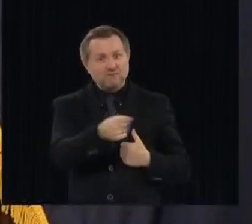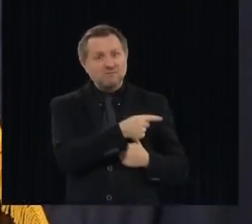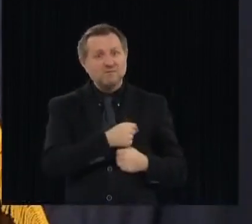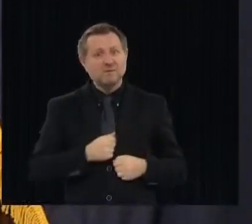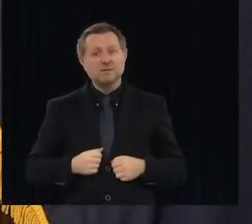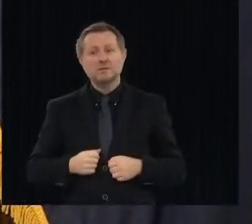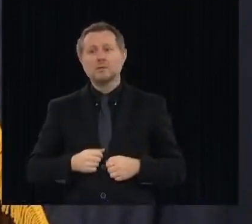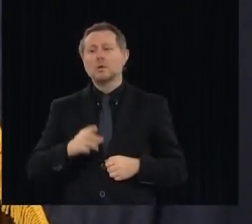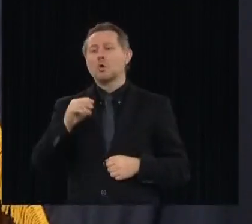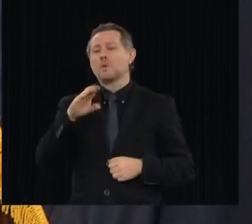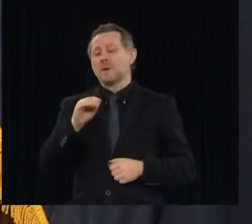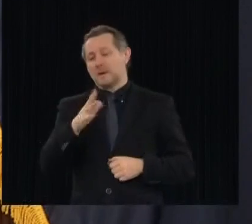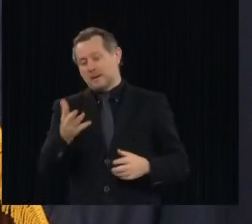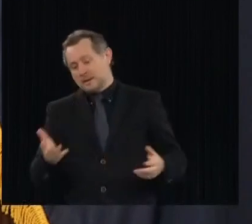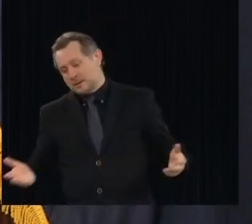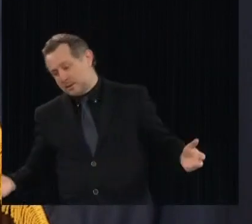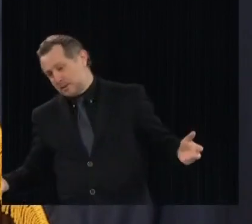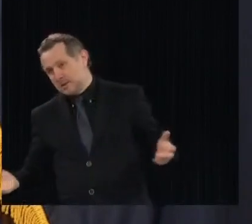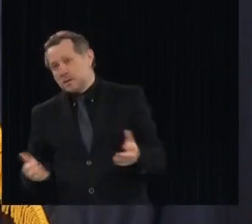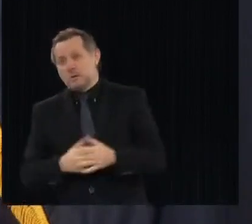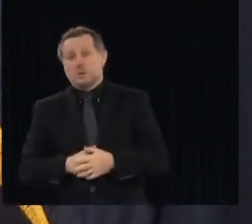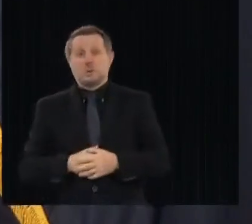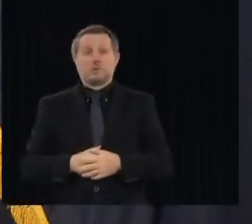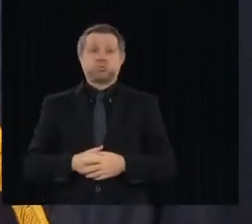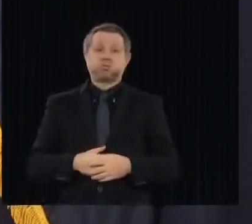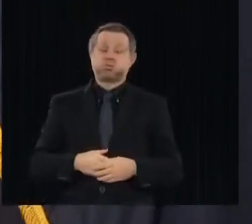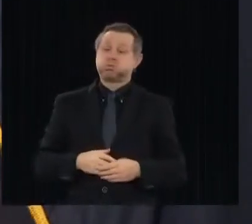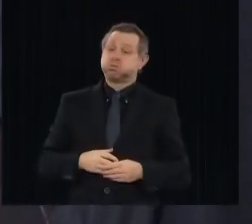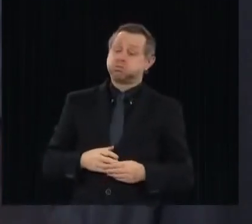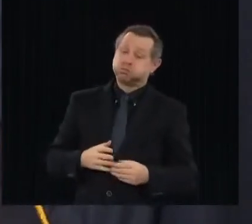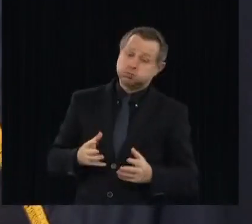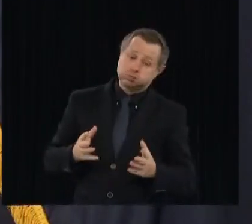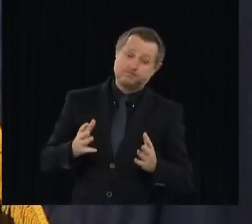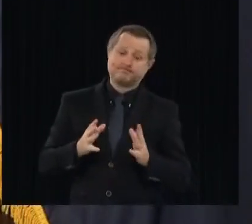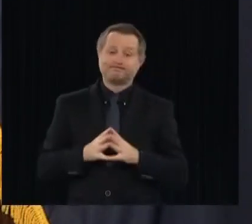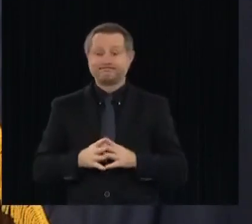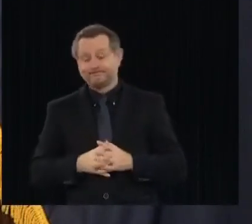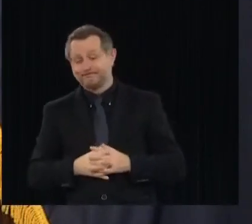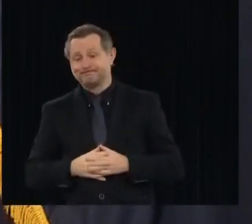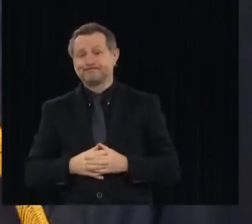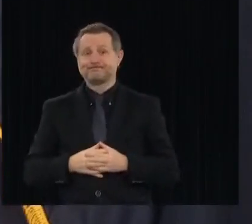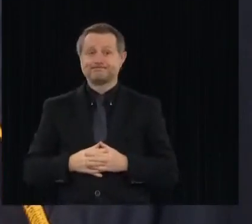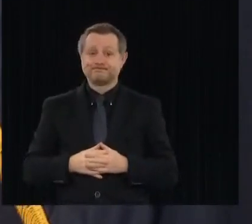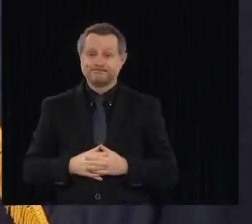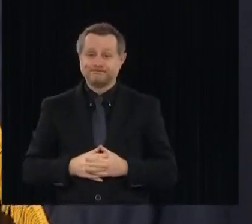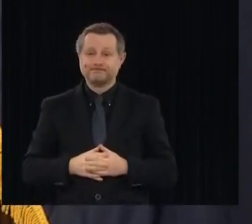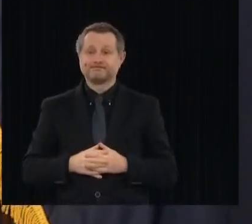ABOUT IN HERE WEREN'T IN PLACE FROM THE GET-GO, THEY FEEL THEIR